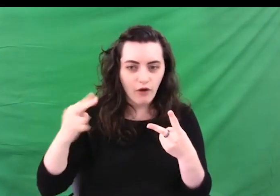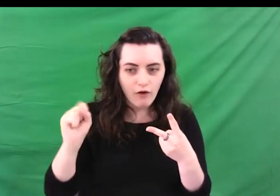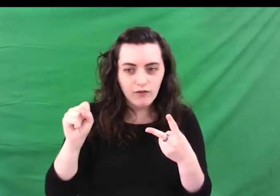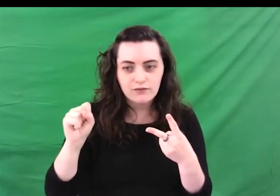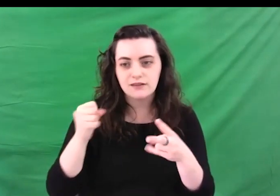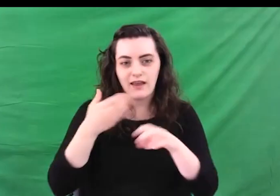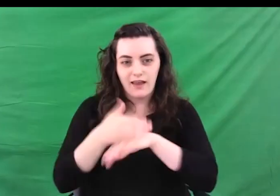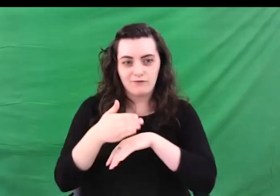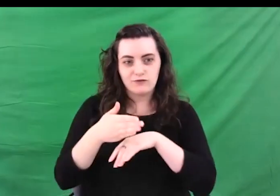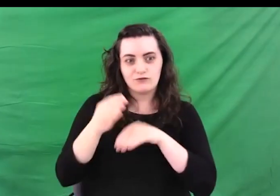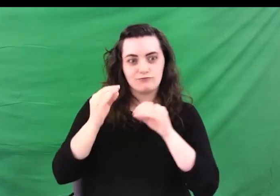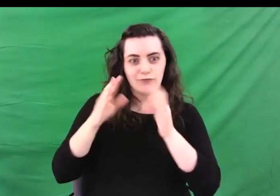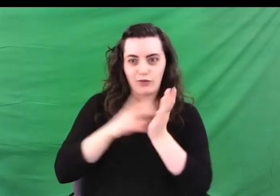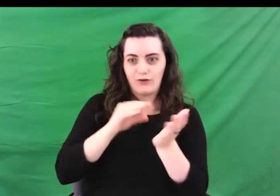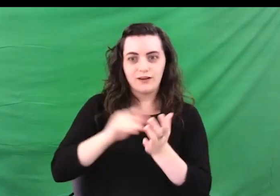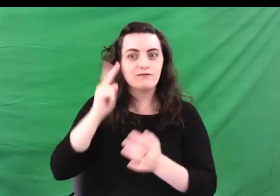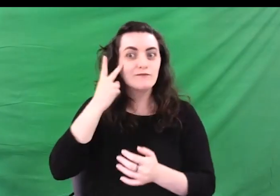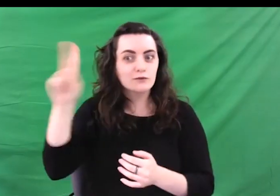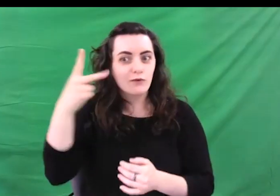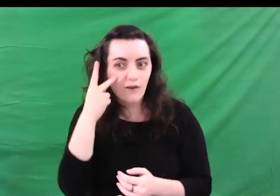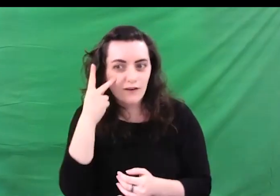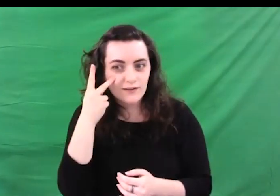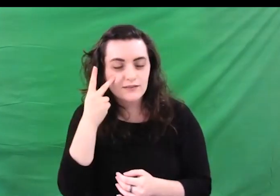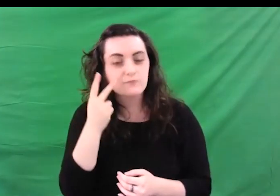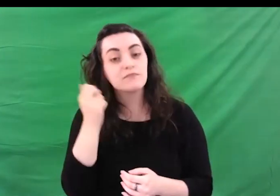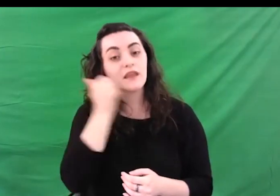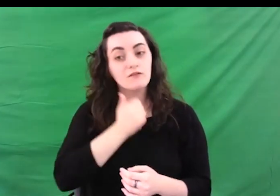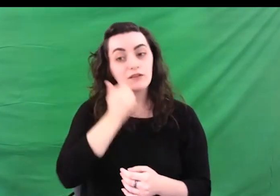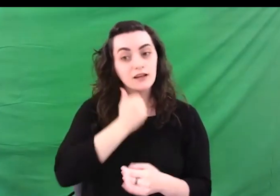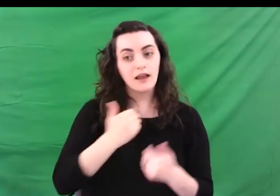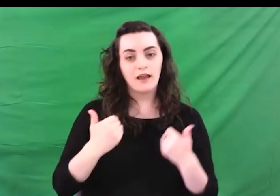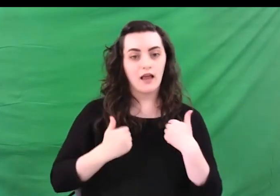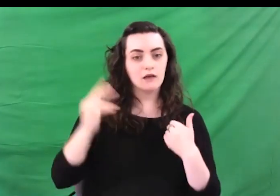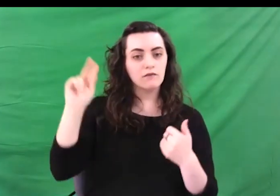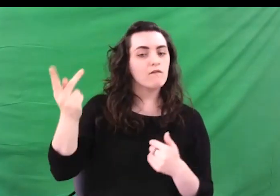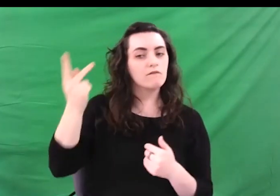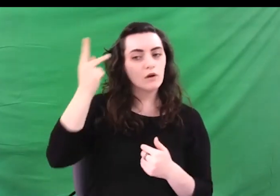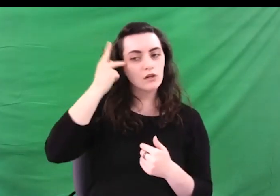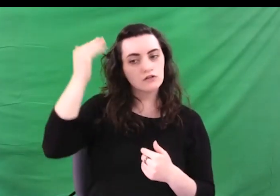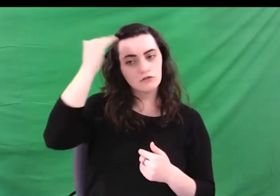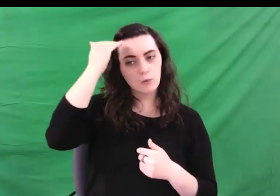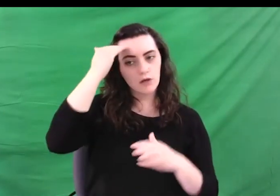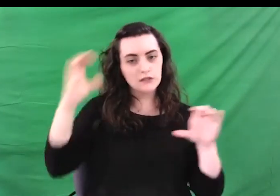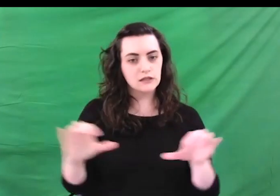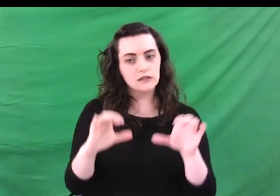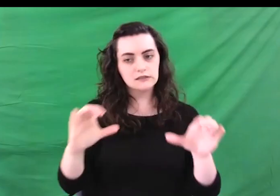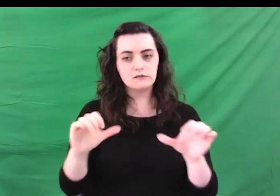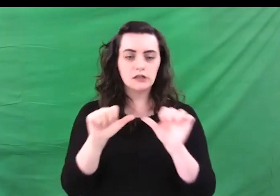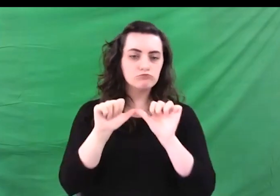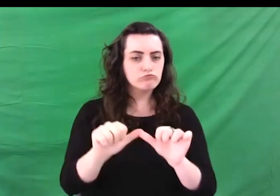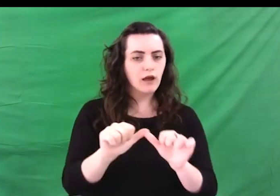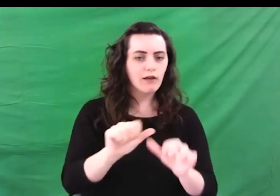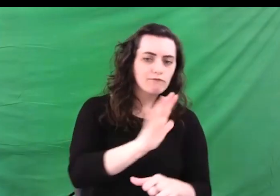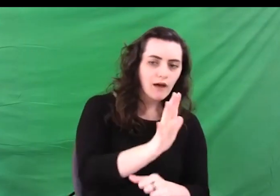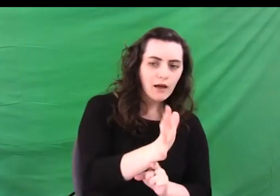Each day, she does a phonological awareness activity that lasts 5 to 10 minutes, and one day, I walked in